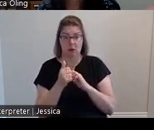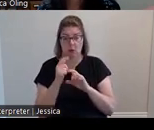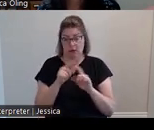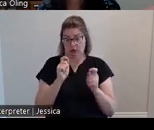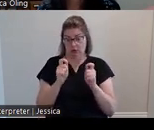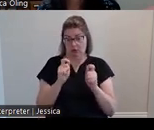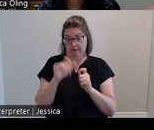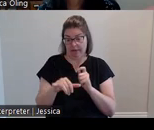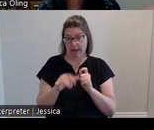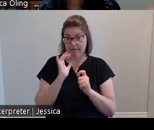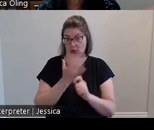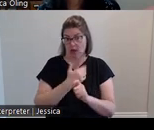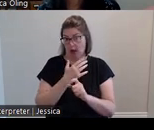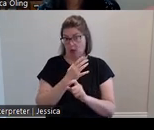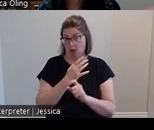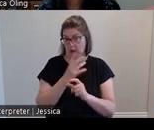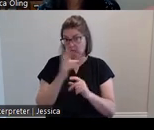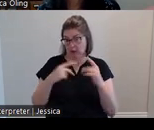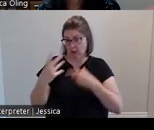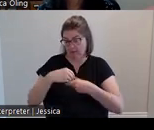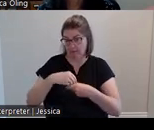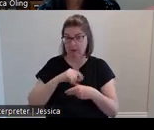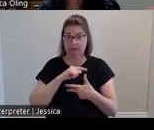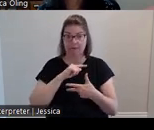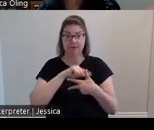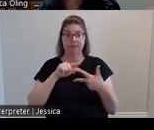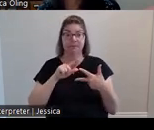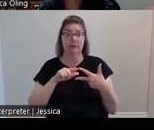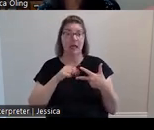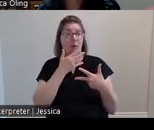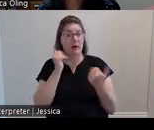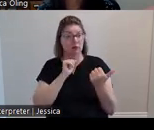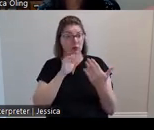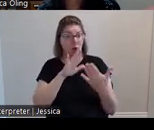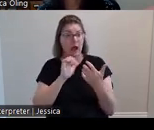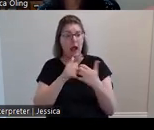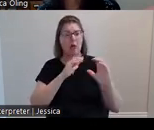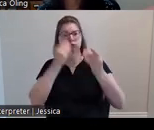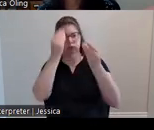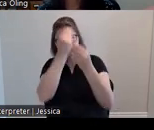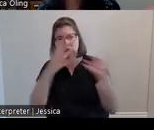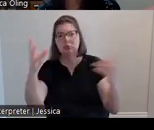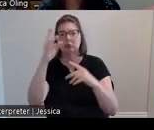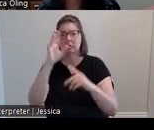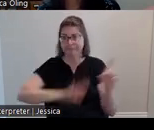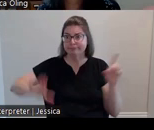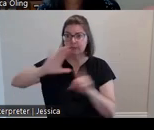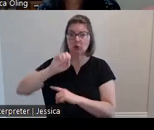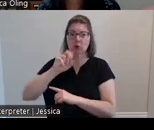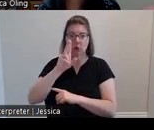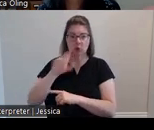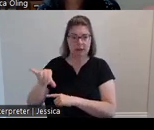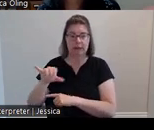And how are we communicating our best practices across SUNY. We have had, um, expanding training opportunities.